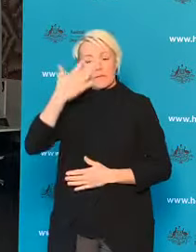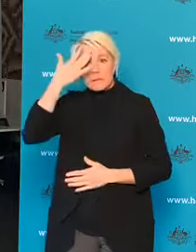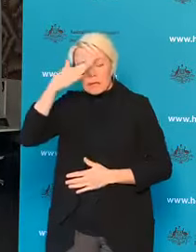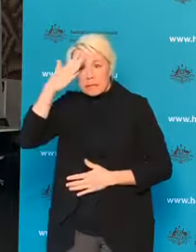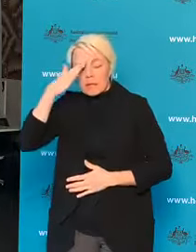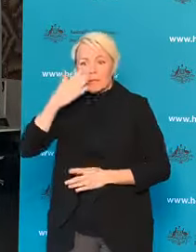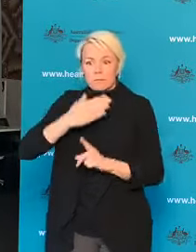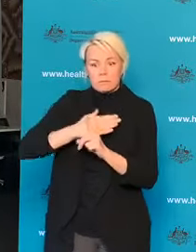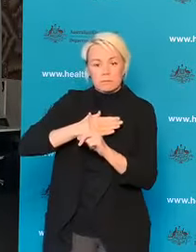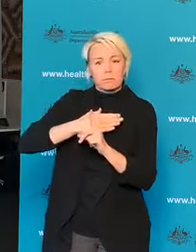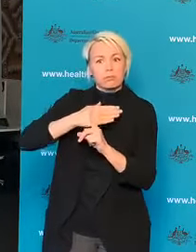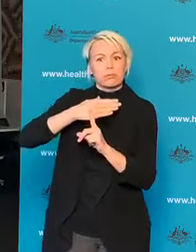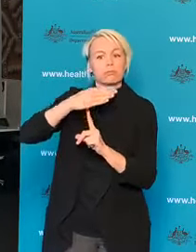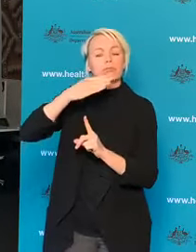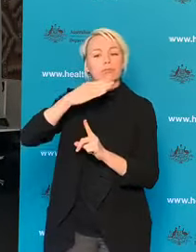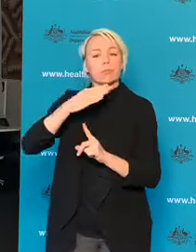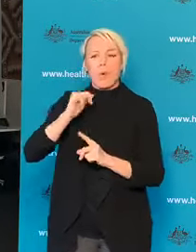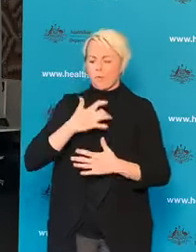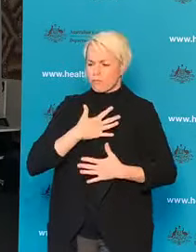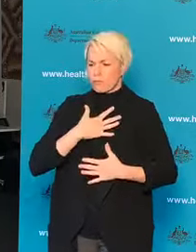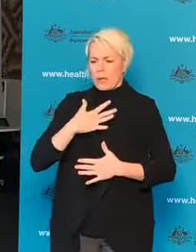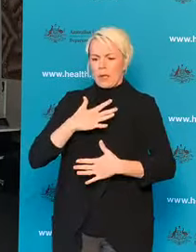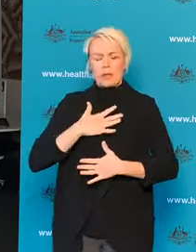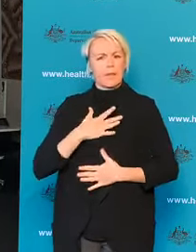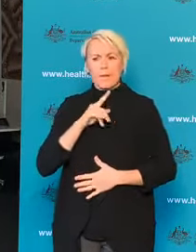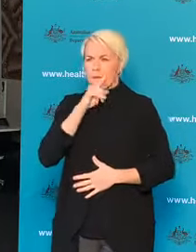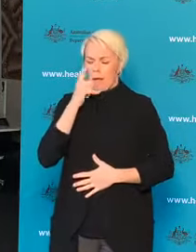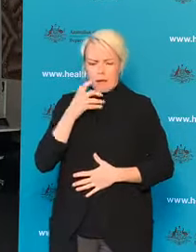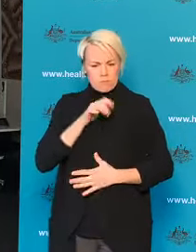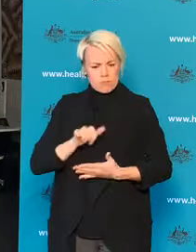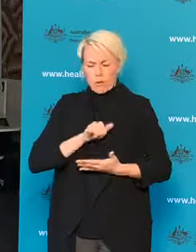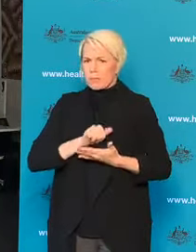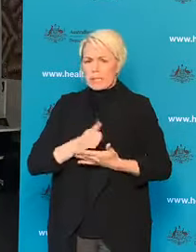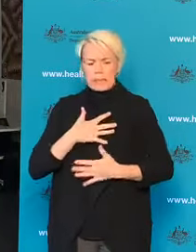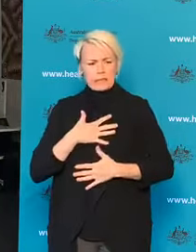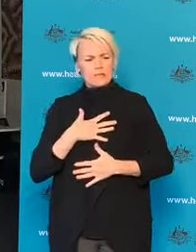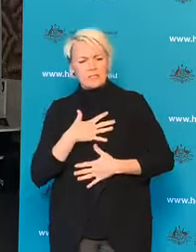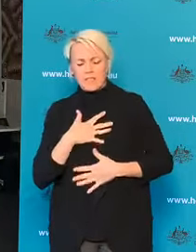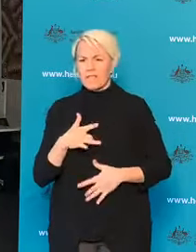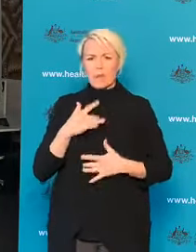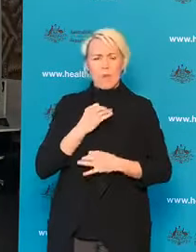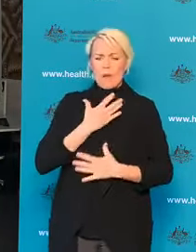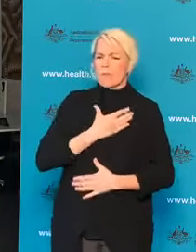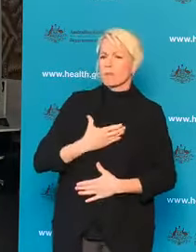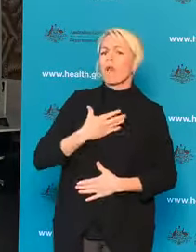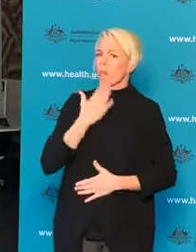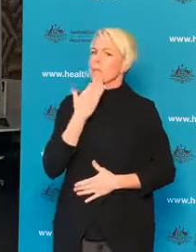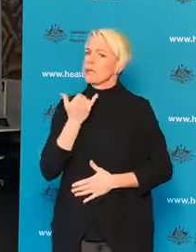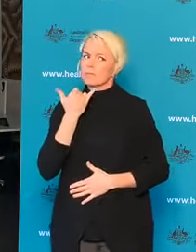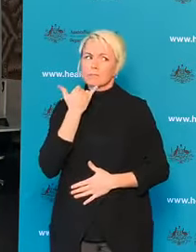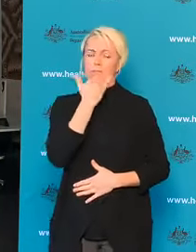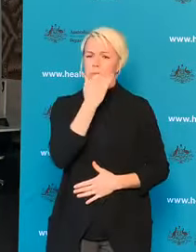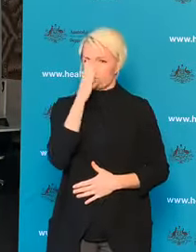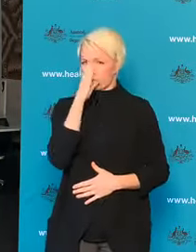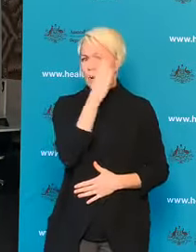start to have increasing difficulty with your breathing. A reminder that in some cases your GP will have been notified